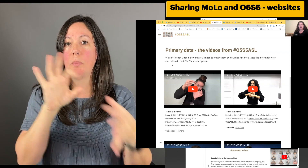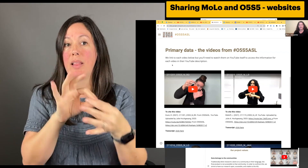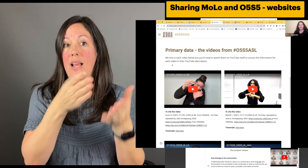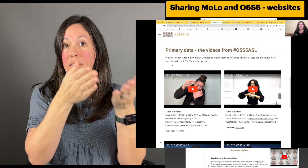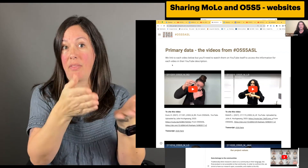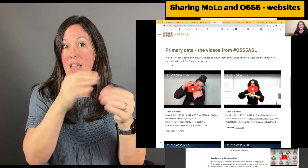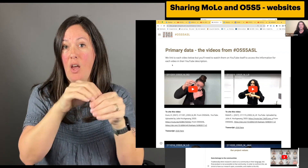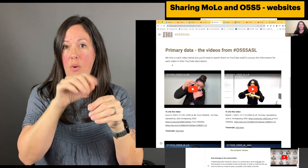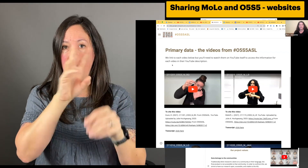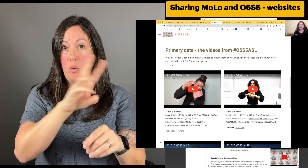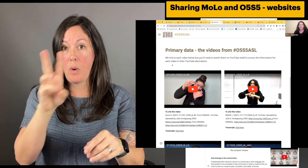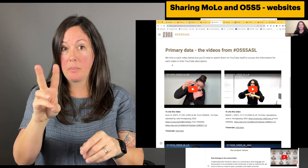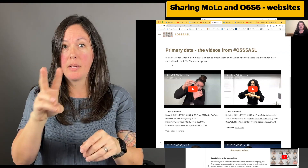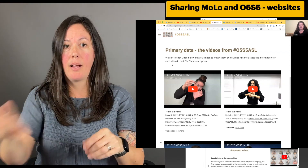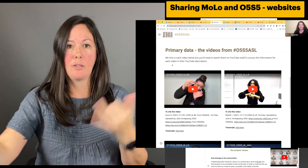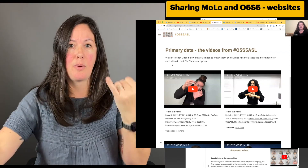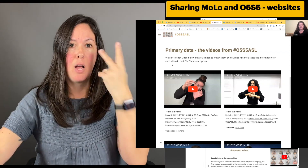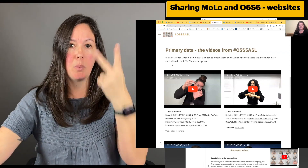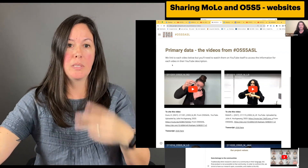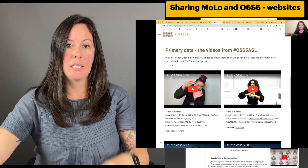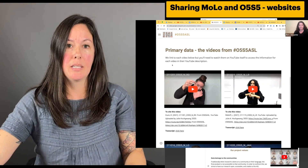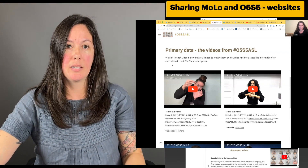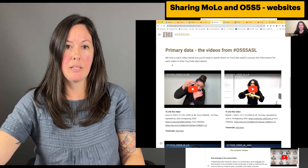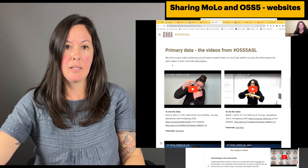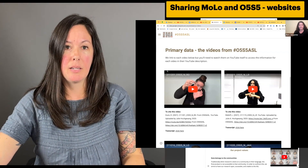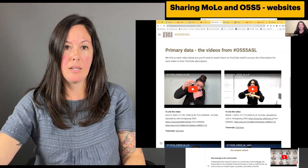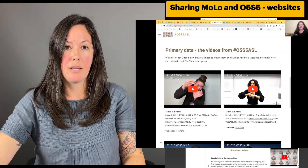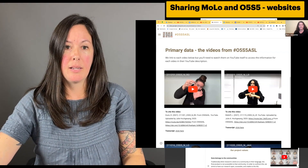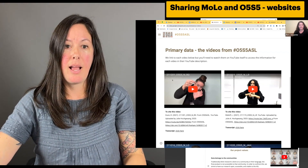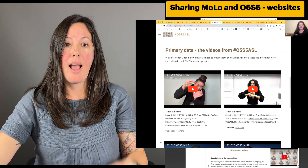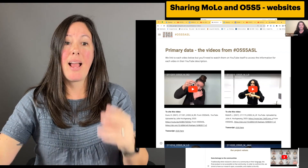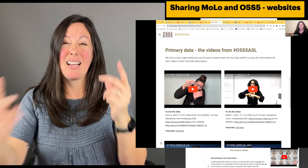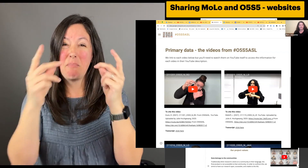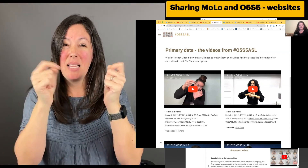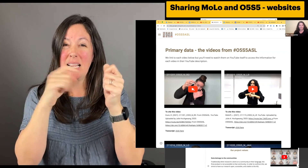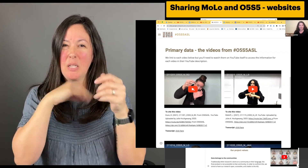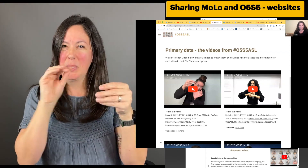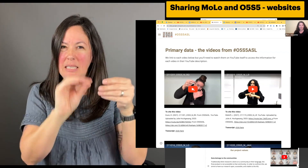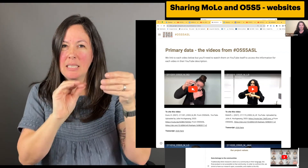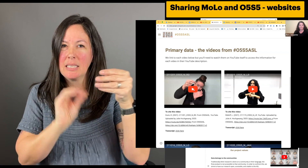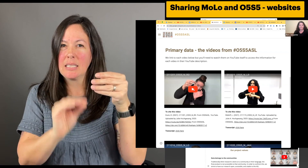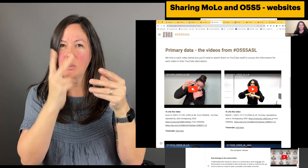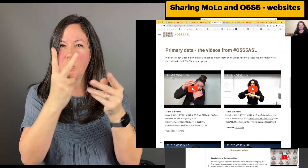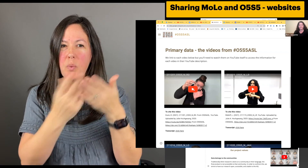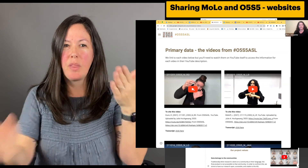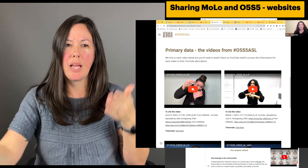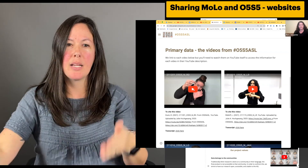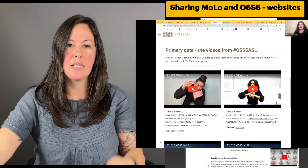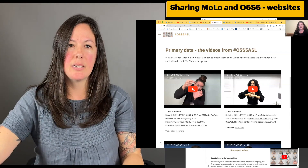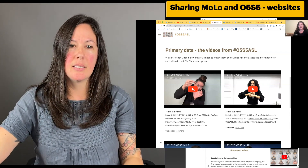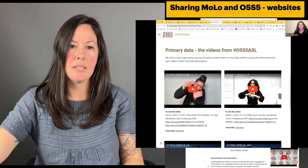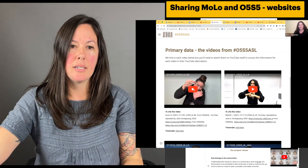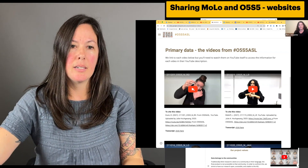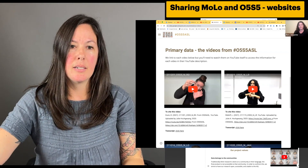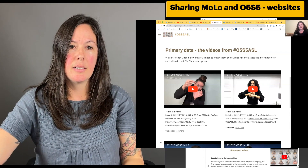have videos from our documenting coid project the video links are there on the website and so you can click on them and